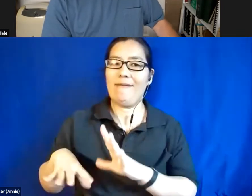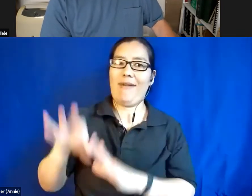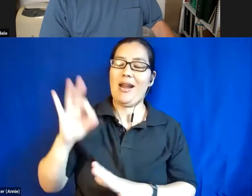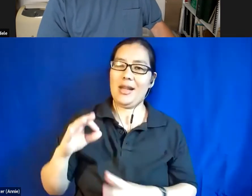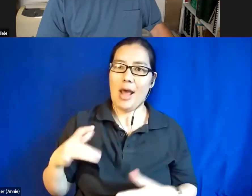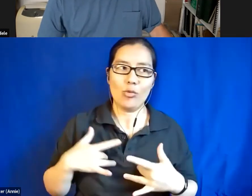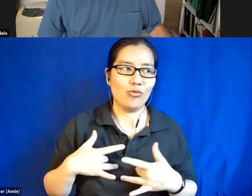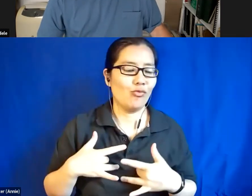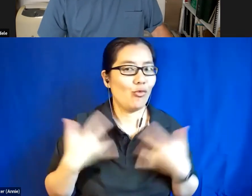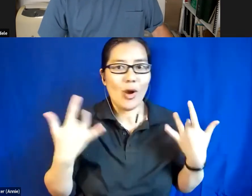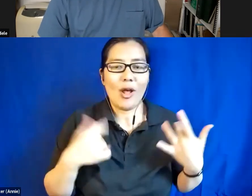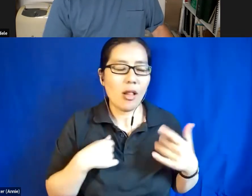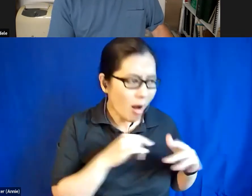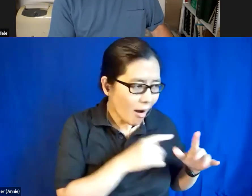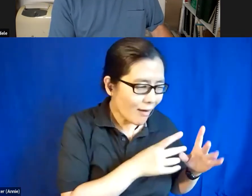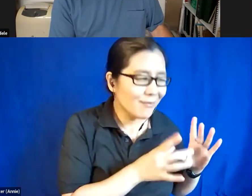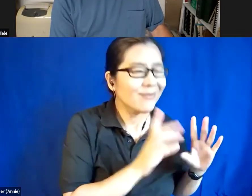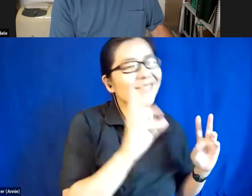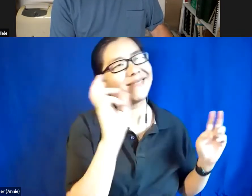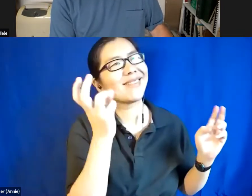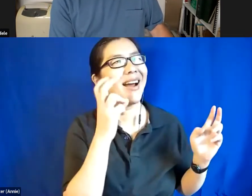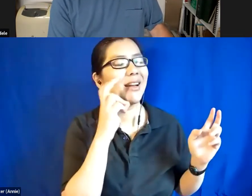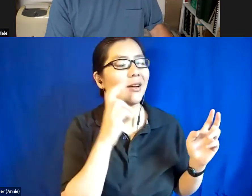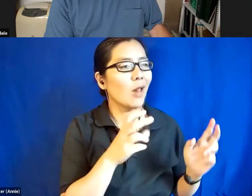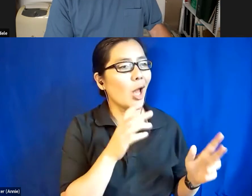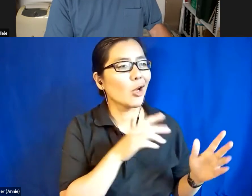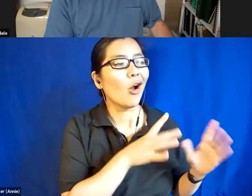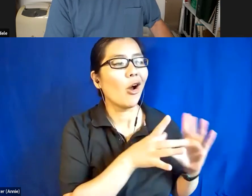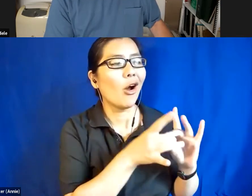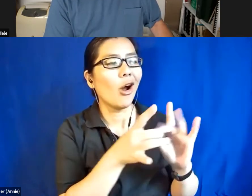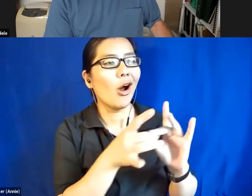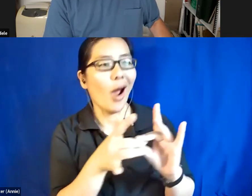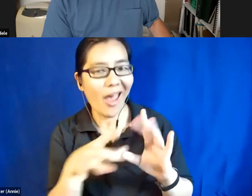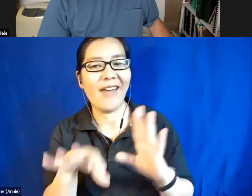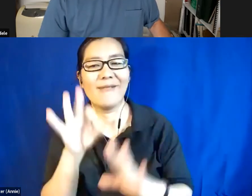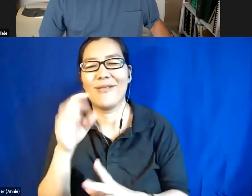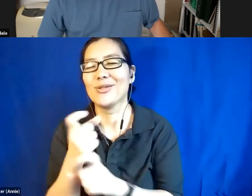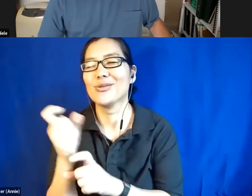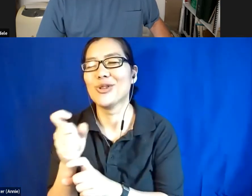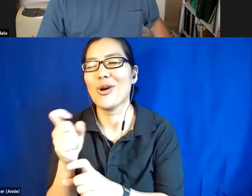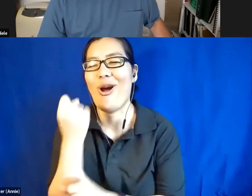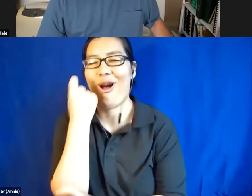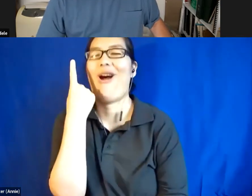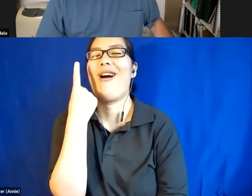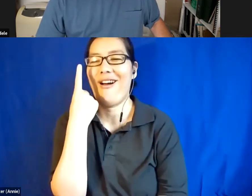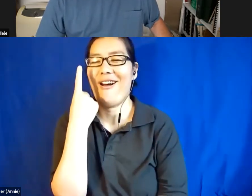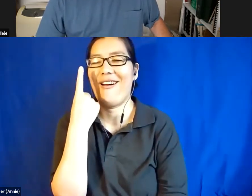getting the joke. Does that make sense? >> >: Absolutely. Sile O'Modhrain: And I think being able to do that